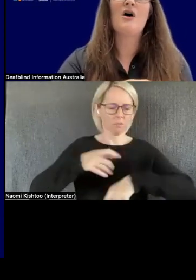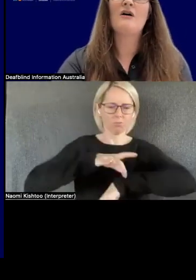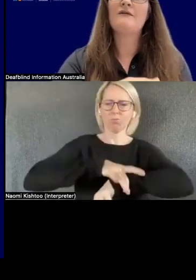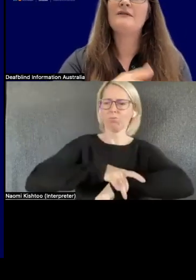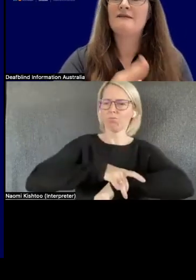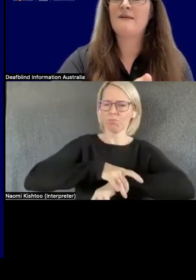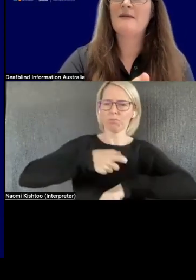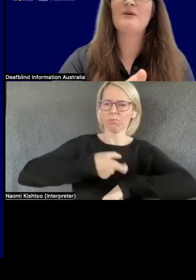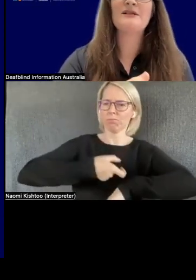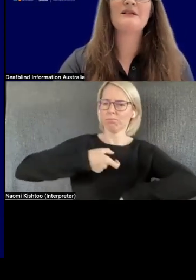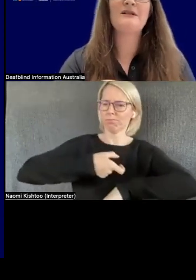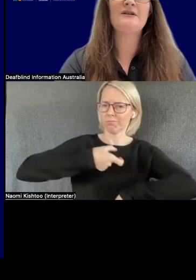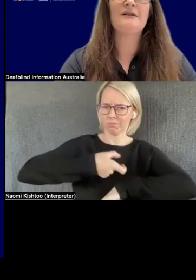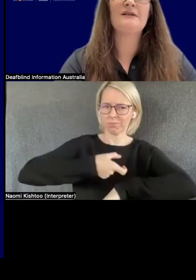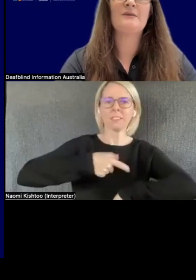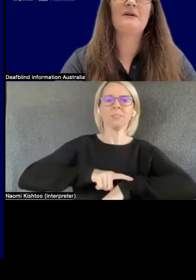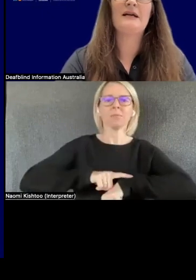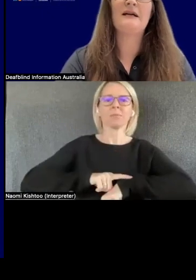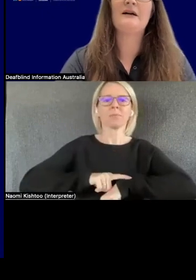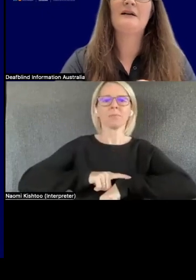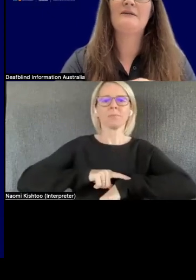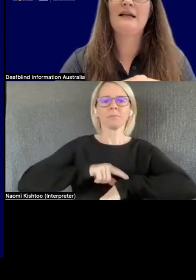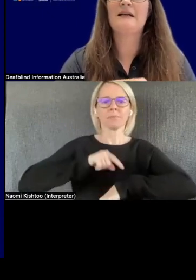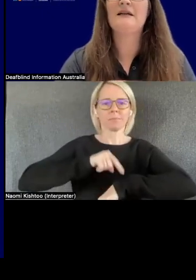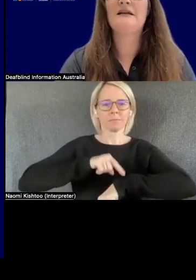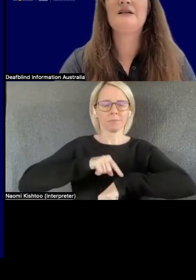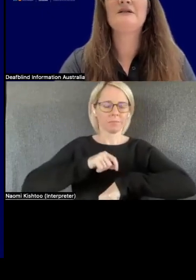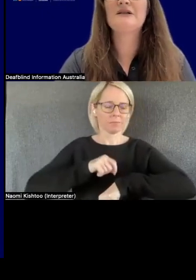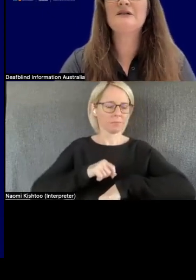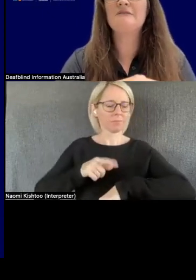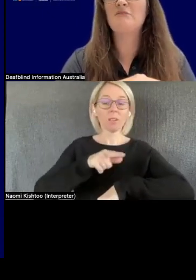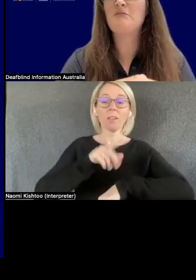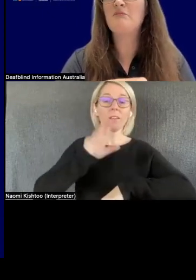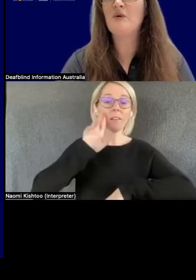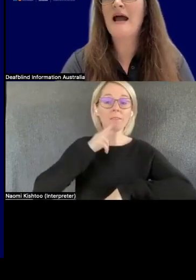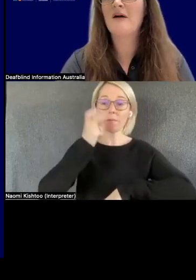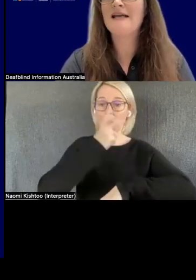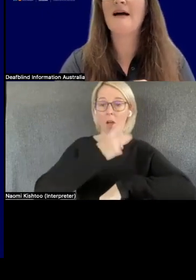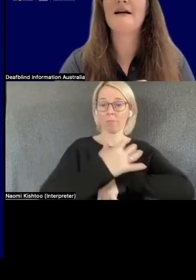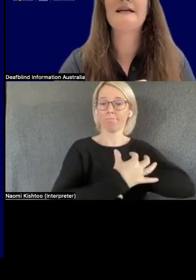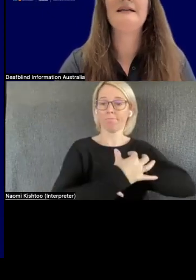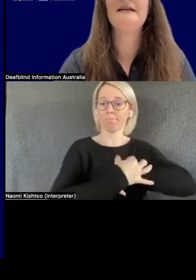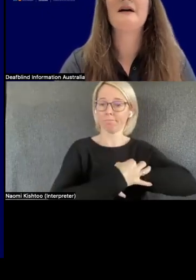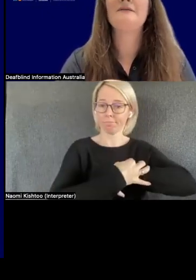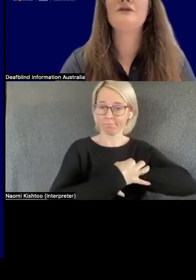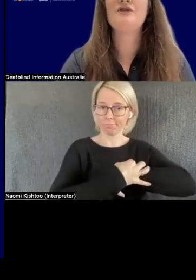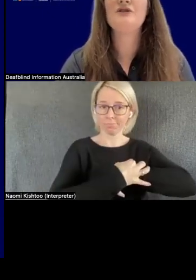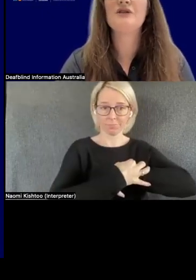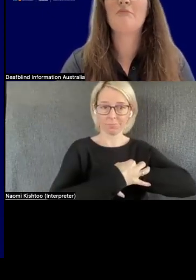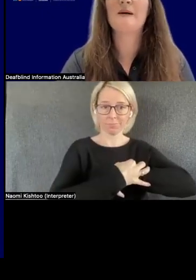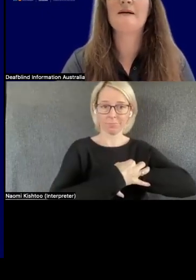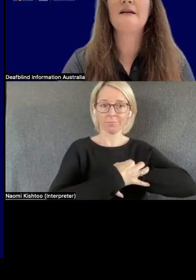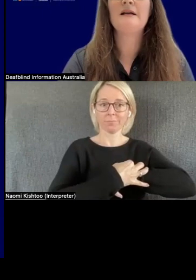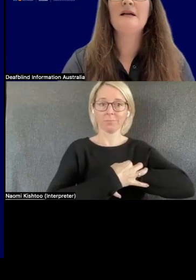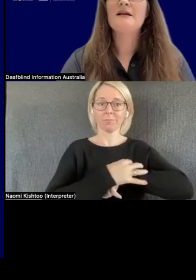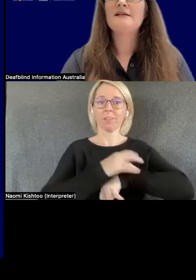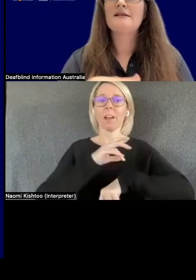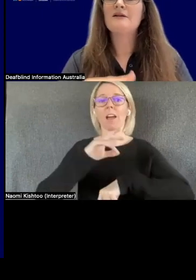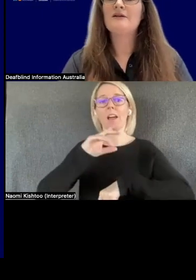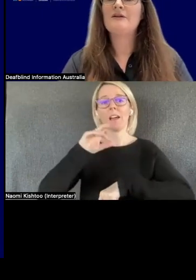of the deafblind person who is wearing kind of like a browny-khaki kind of jumper. So,